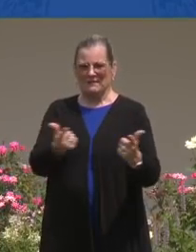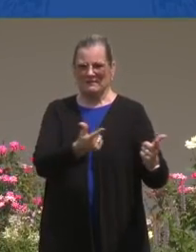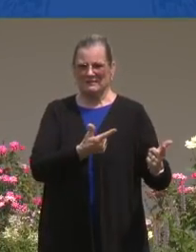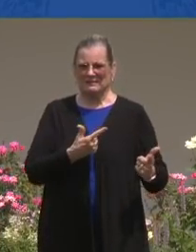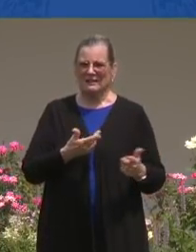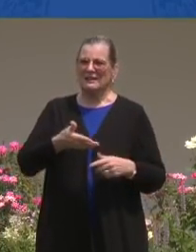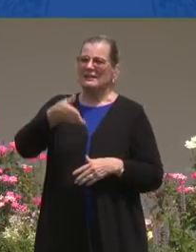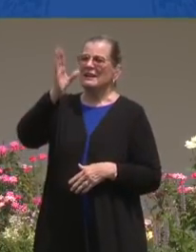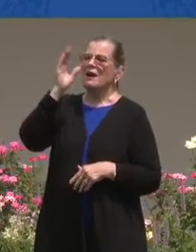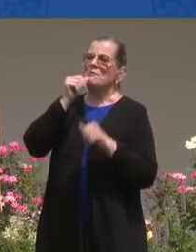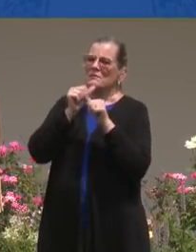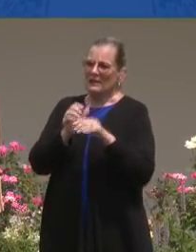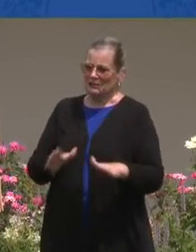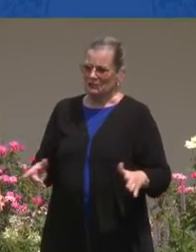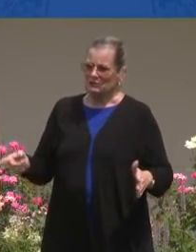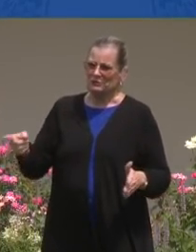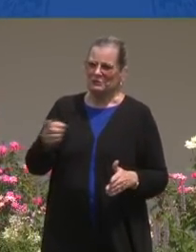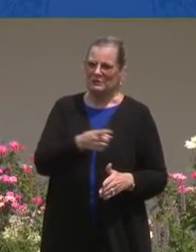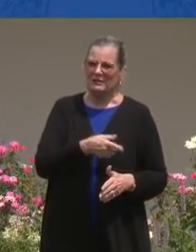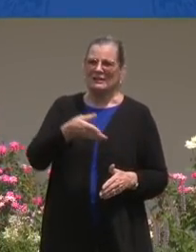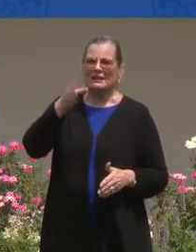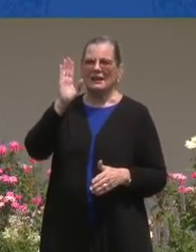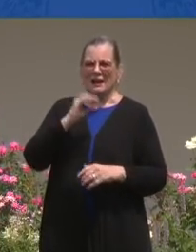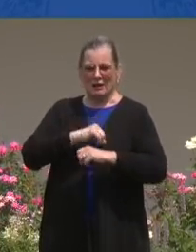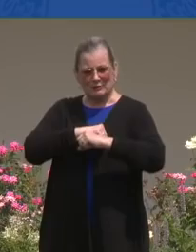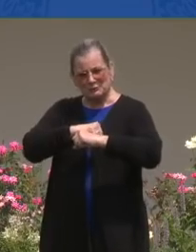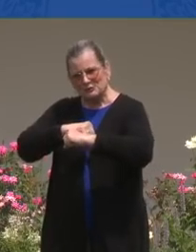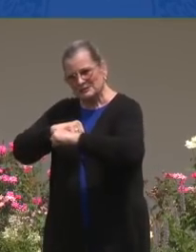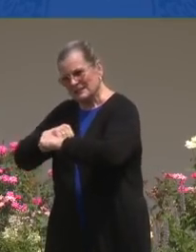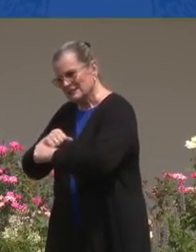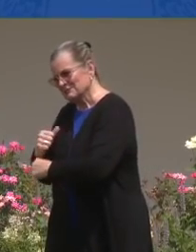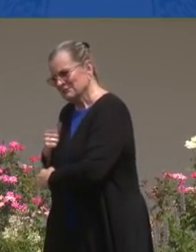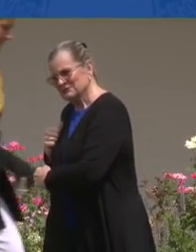And may God protect our troops. I'm going to walk over and sign this.